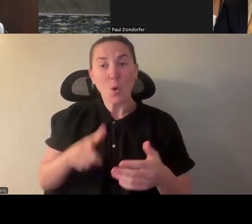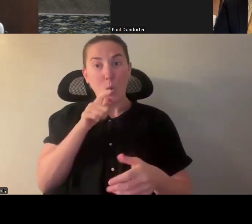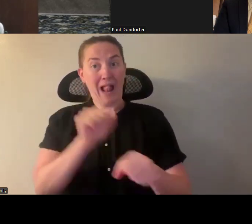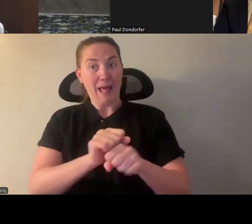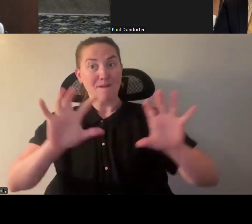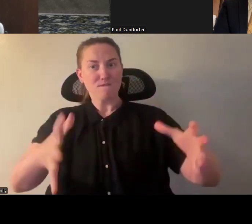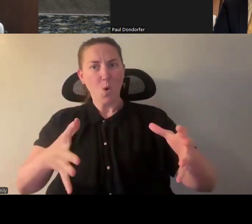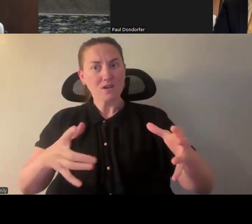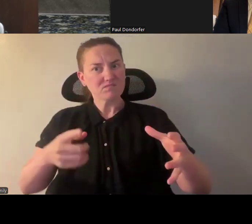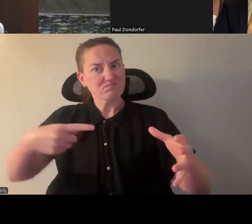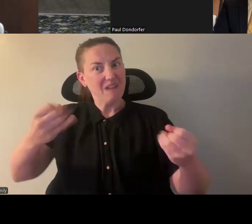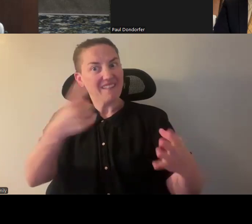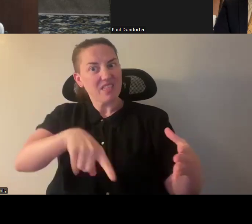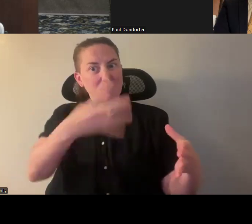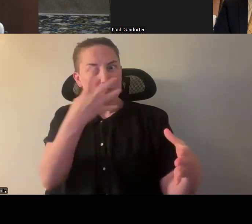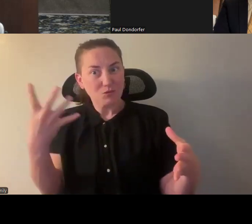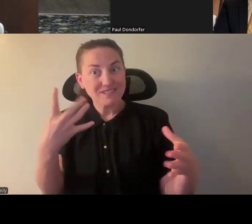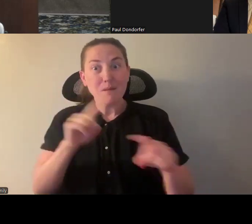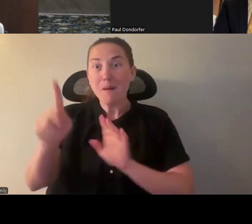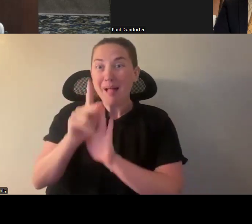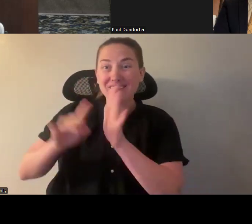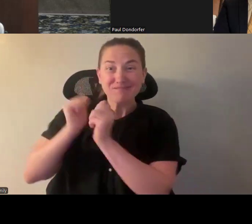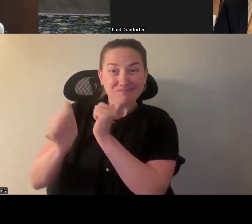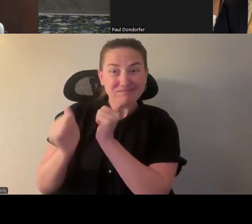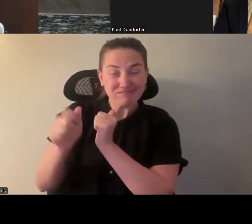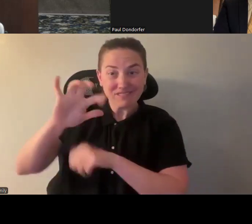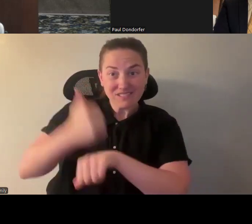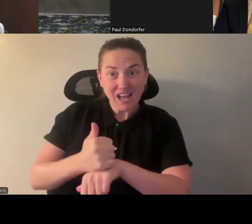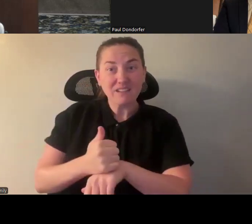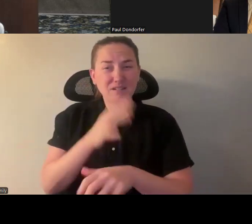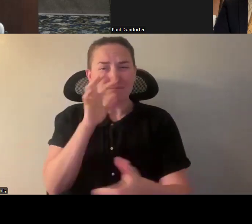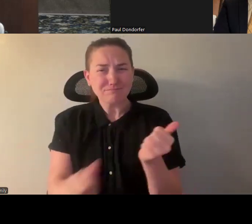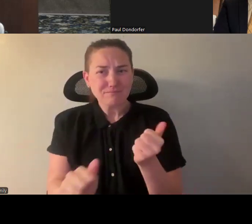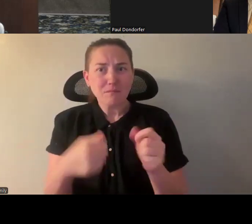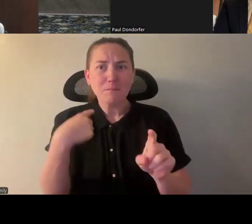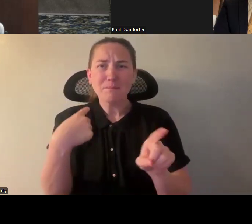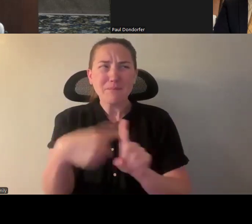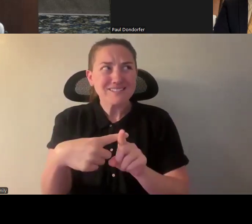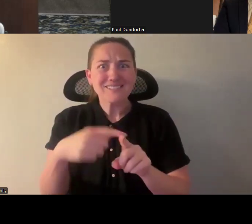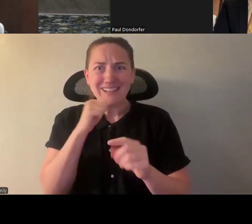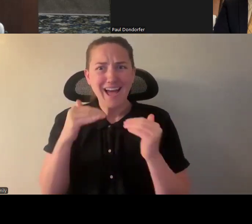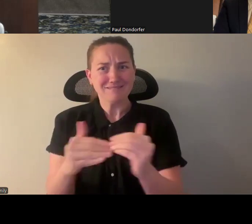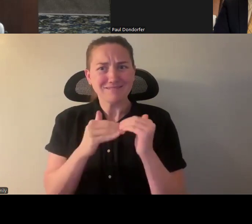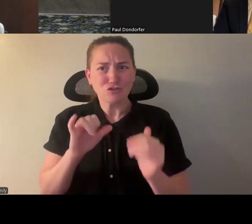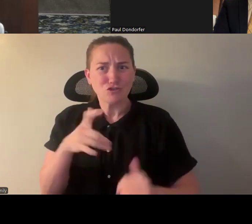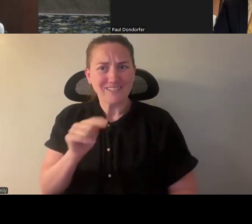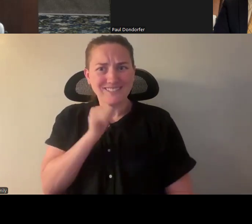they are being pushed out by policies that are just not cruel but unjust So I ask why Why are